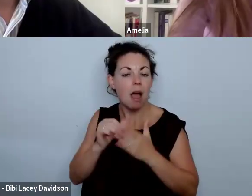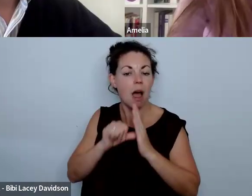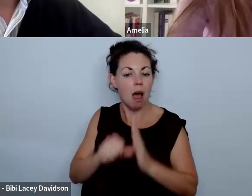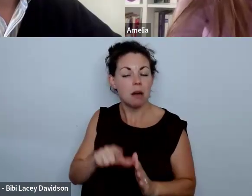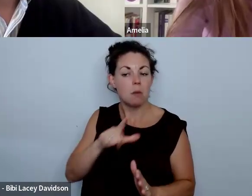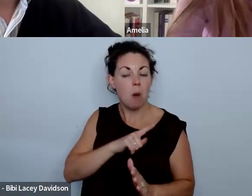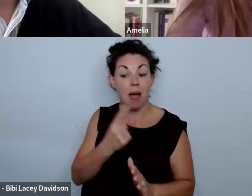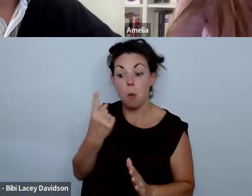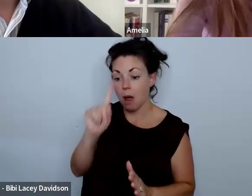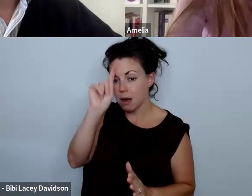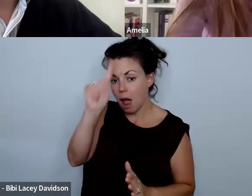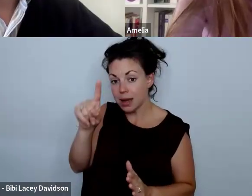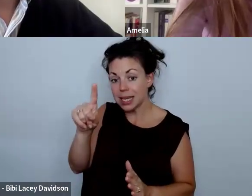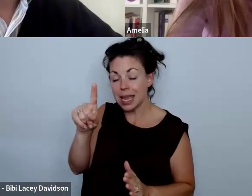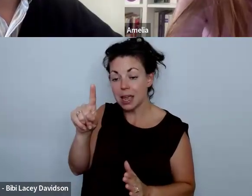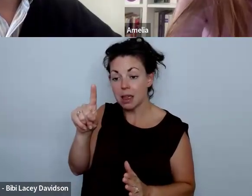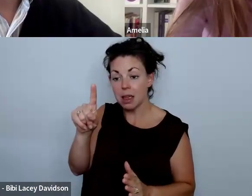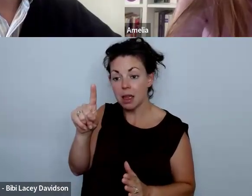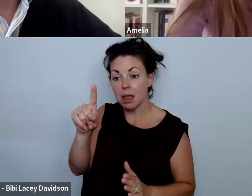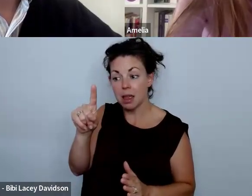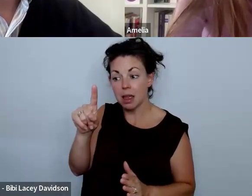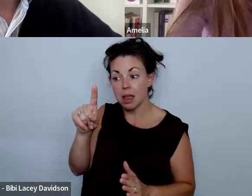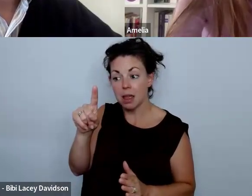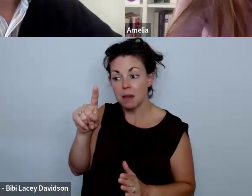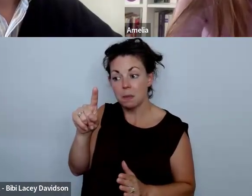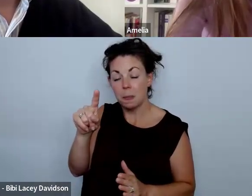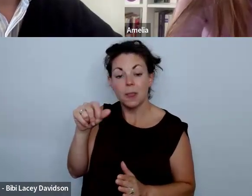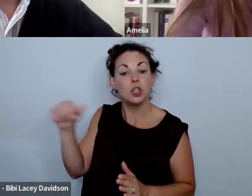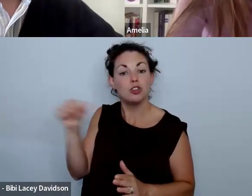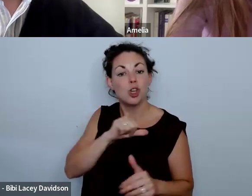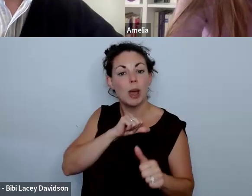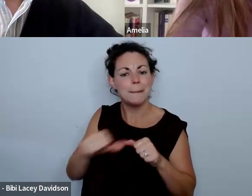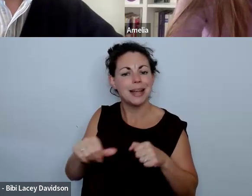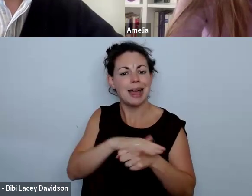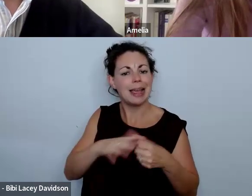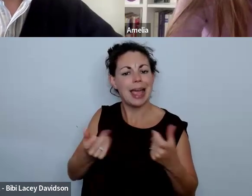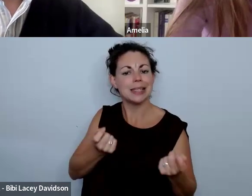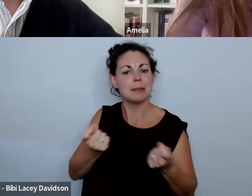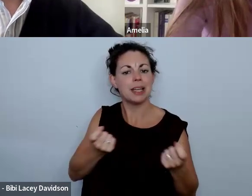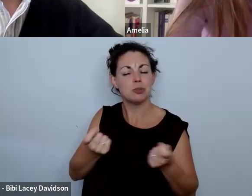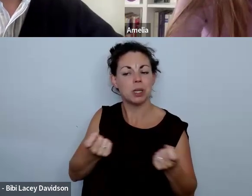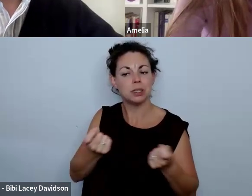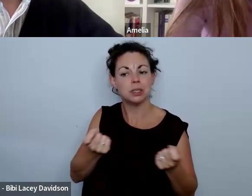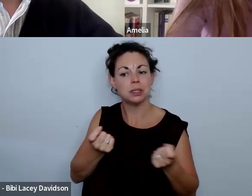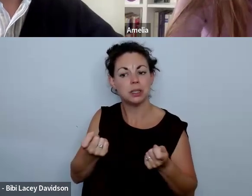administration and just having somebody you can go to. And if each case was case managed, that would create even more work